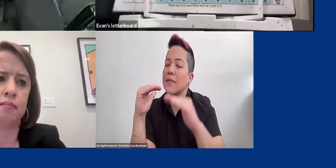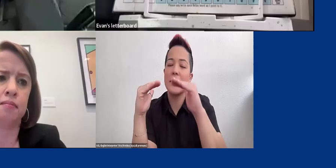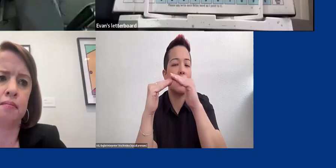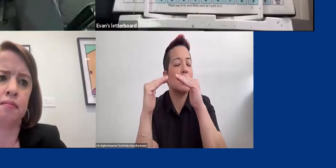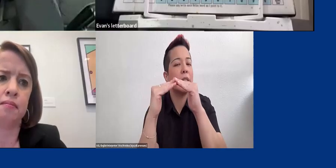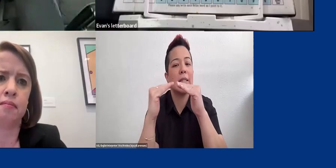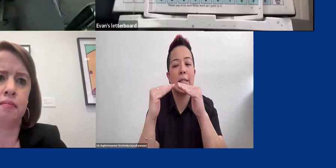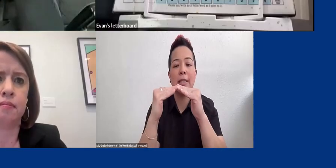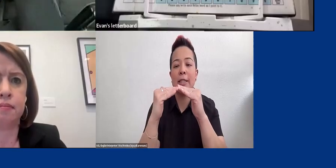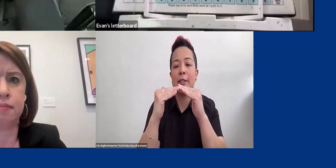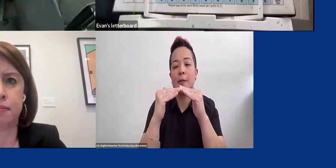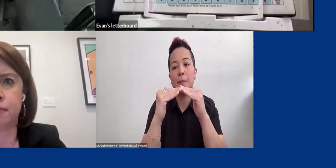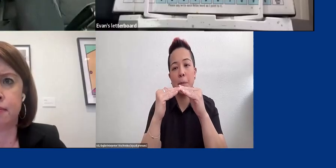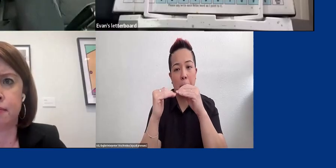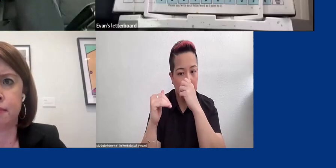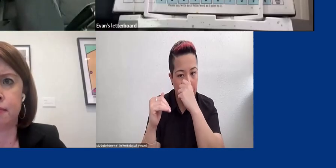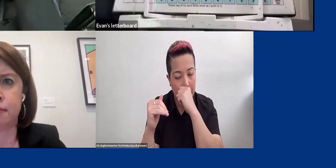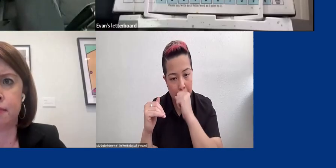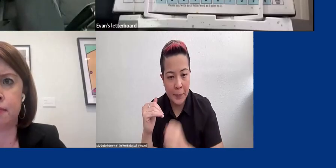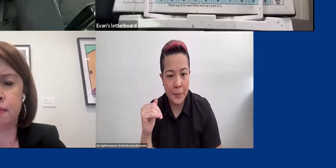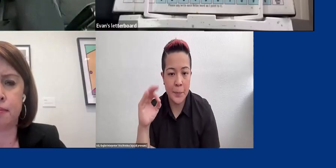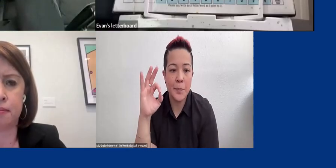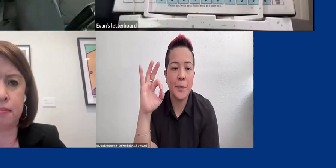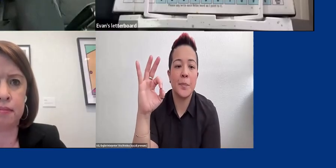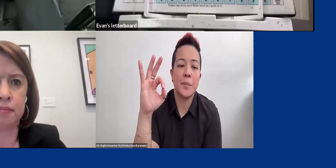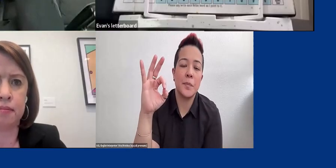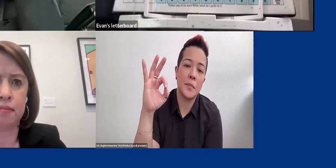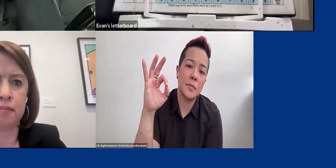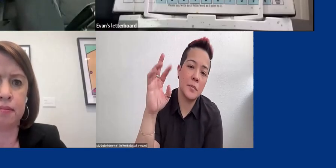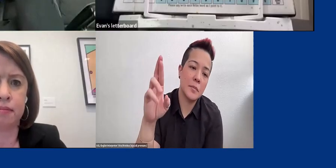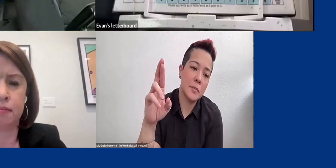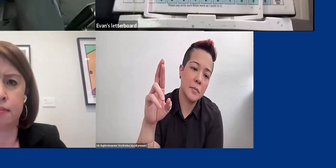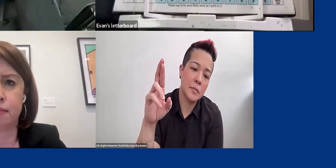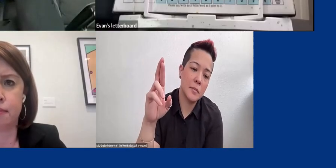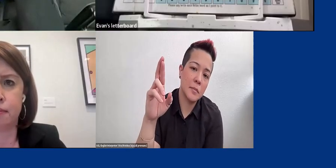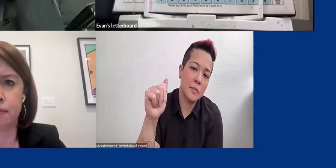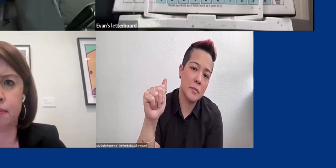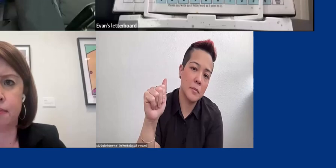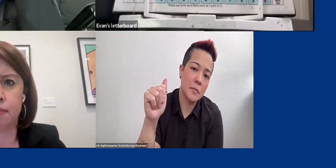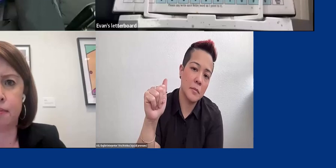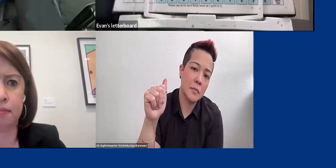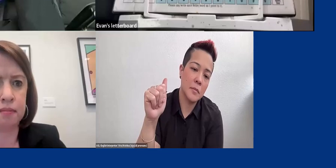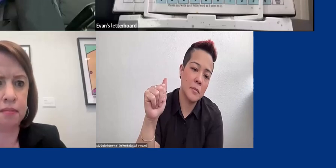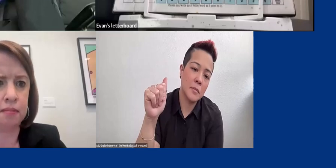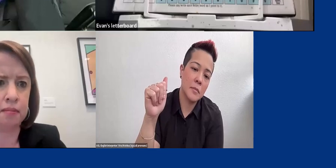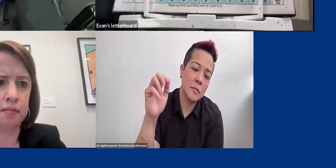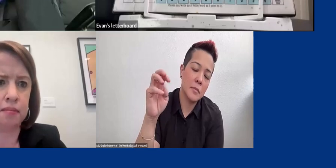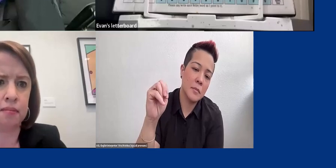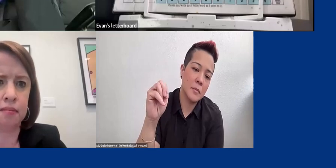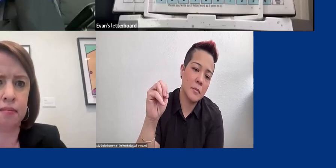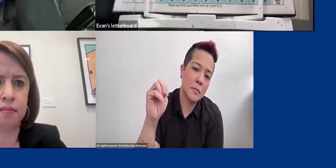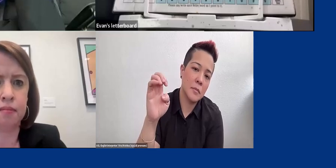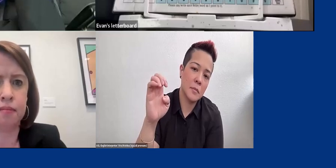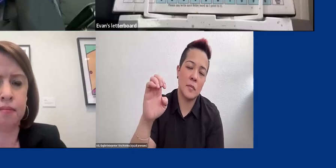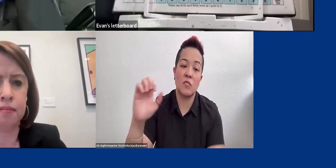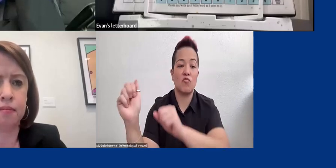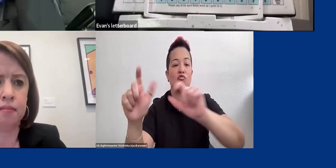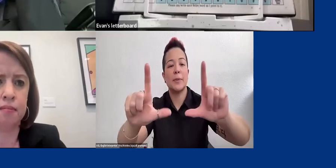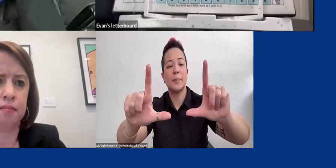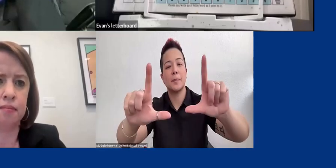F-R-A-M-E. Framed. As.